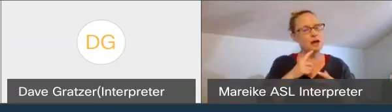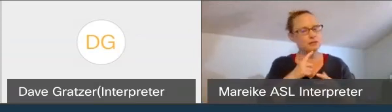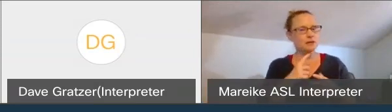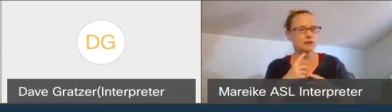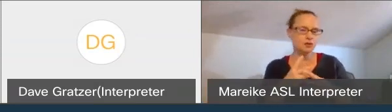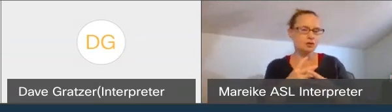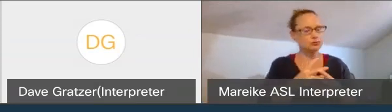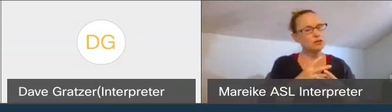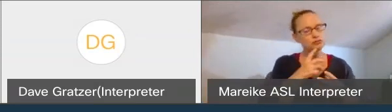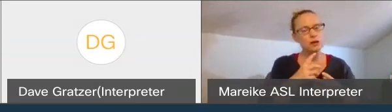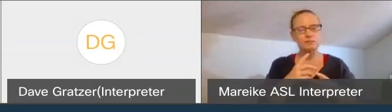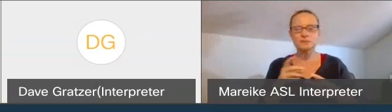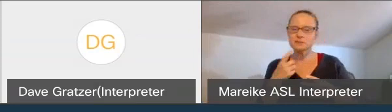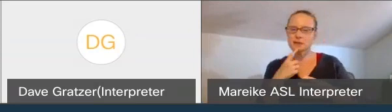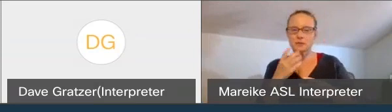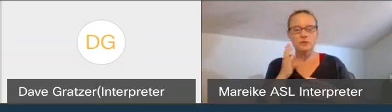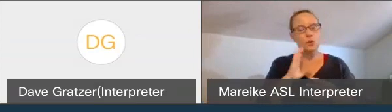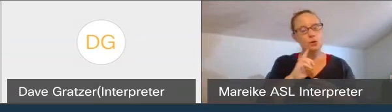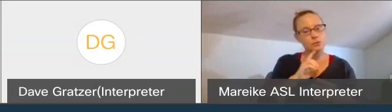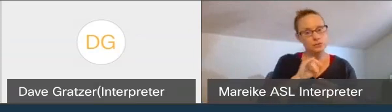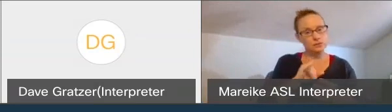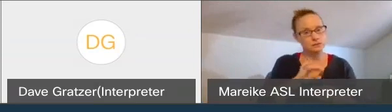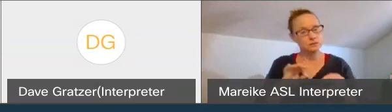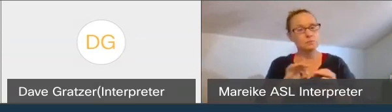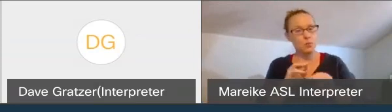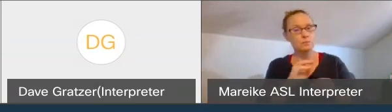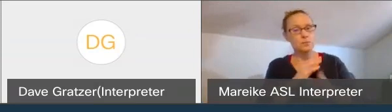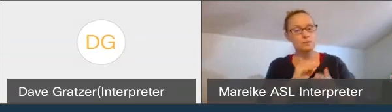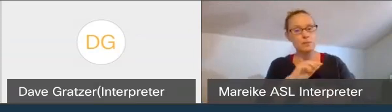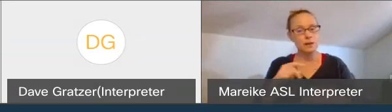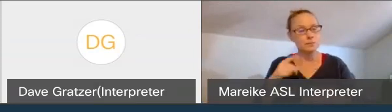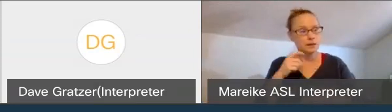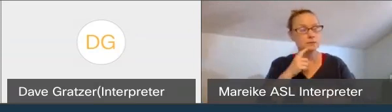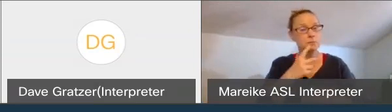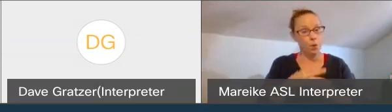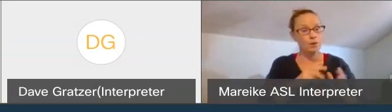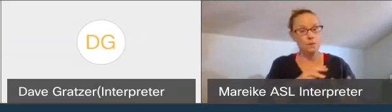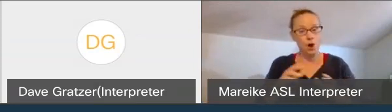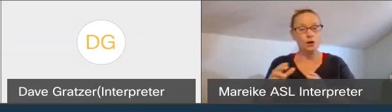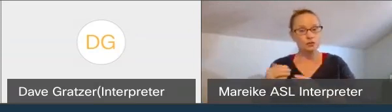As stated before, MOUs play a significant role in MAAP, as they hold both parties accountable in holding up their side of the bargain.